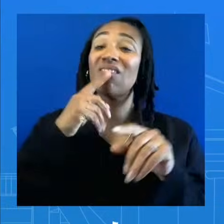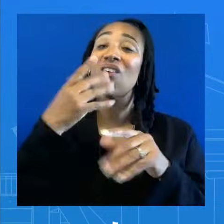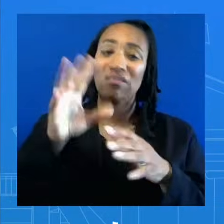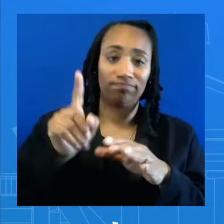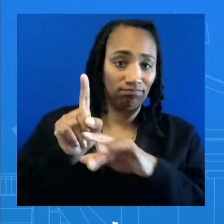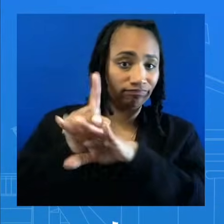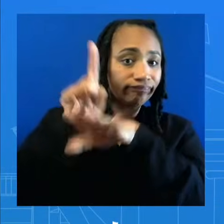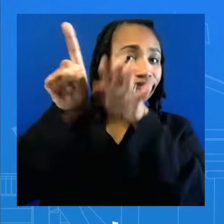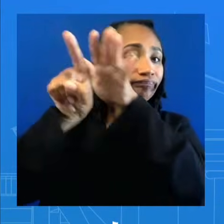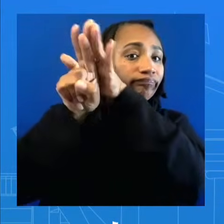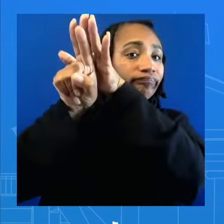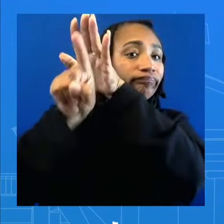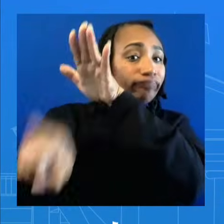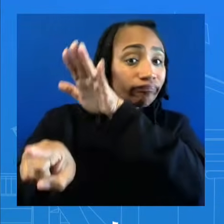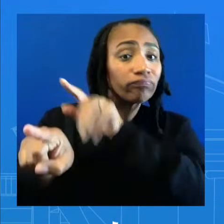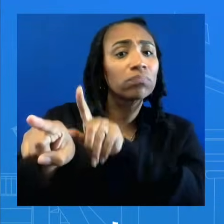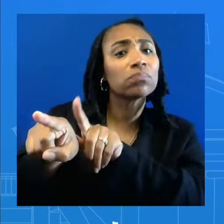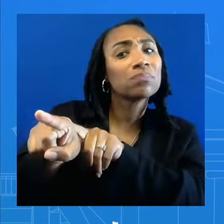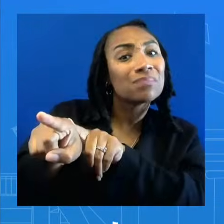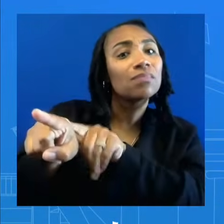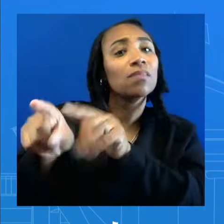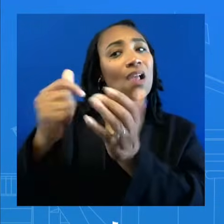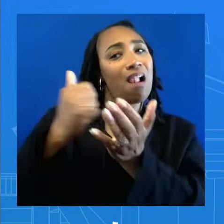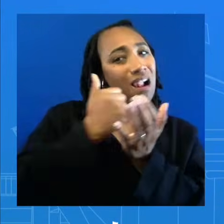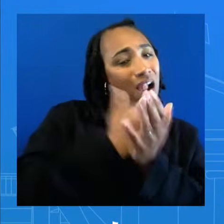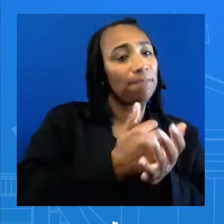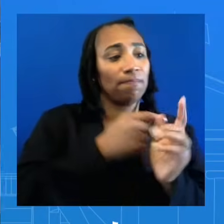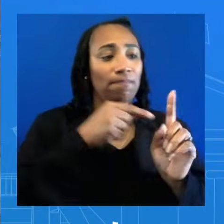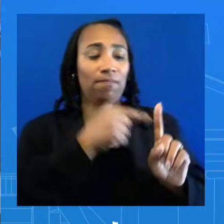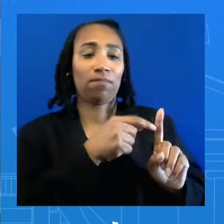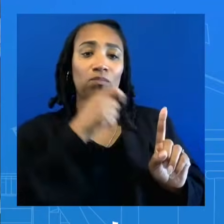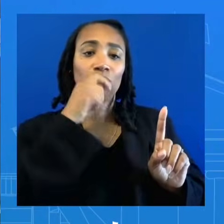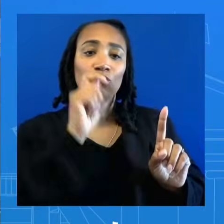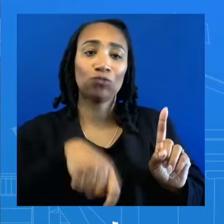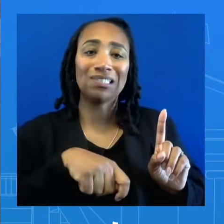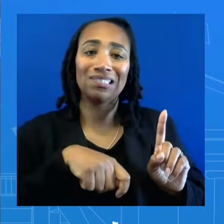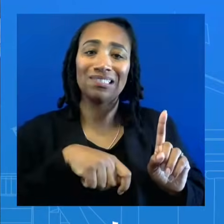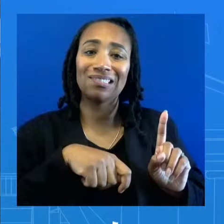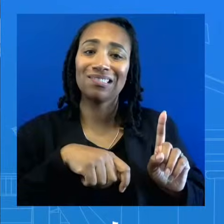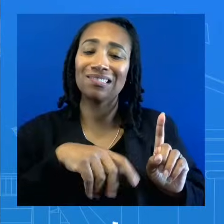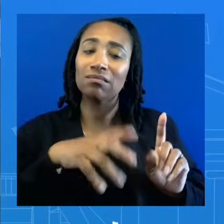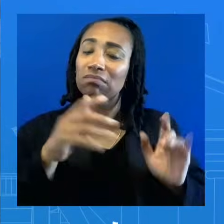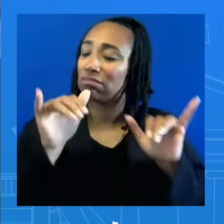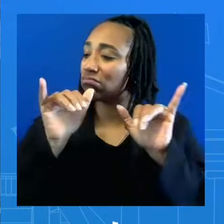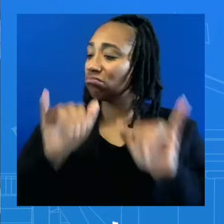across that border, and that policy still stands. The Press: Very briefly, will you be extending any congratulations to President-elect Trump